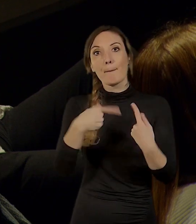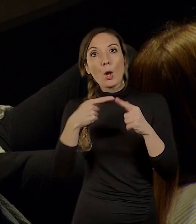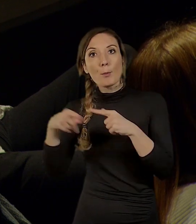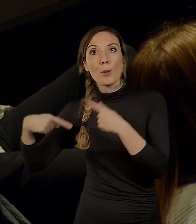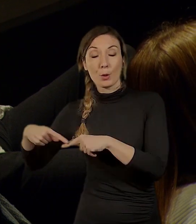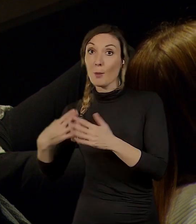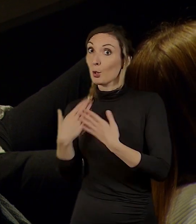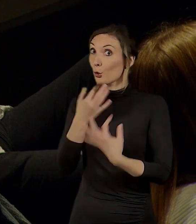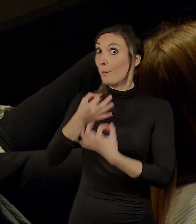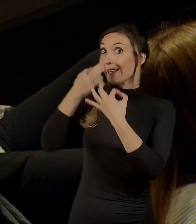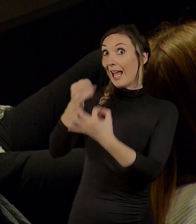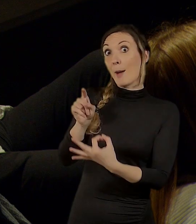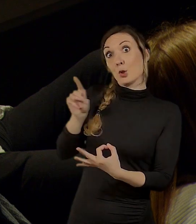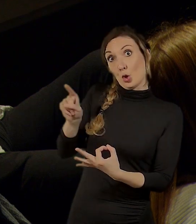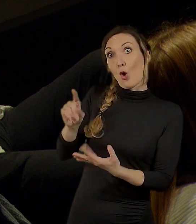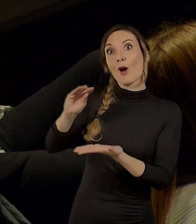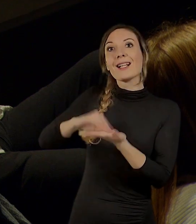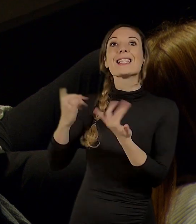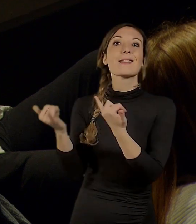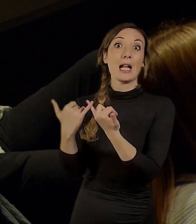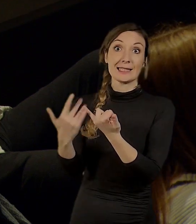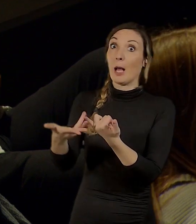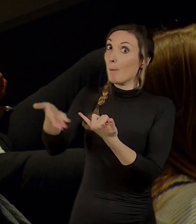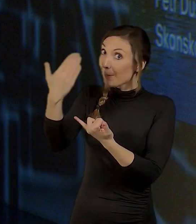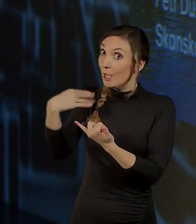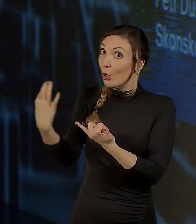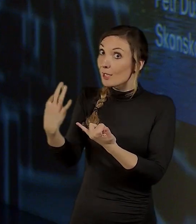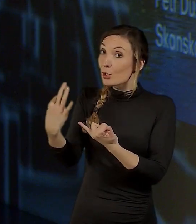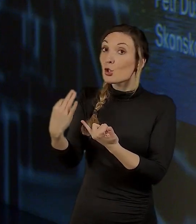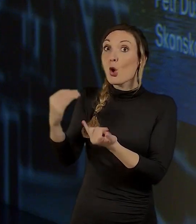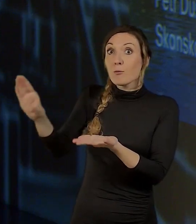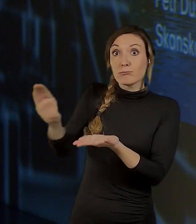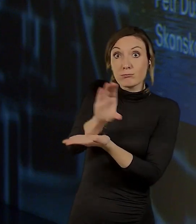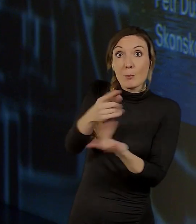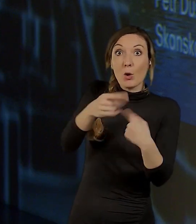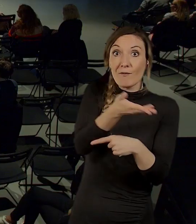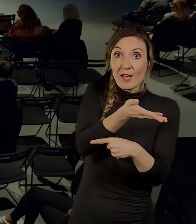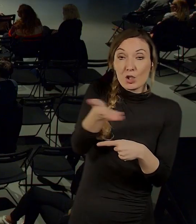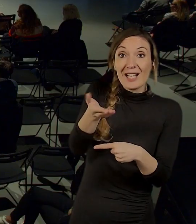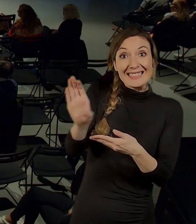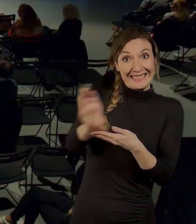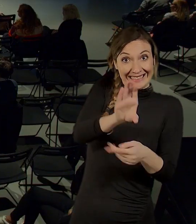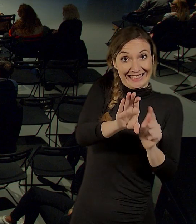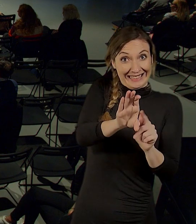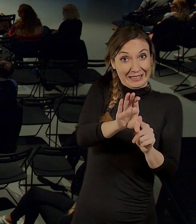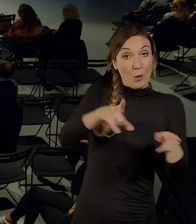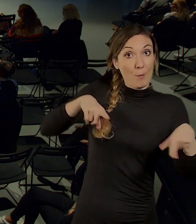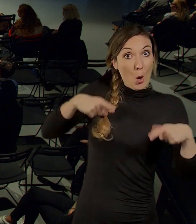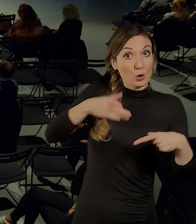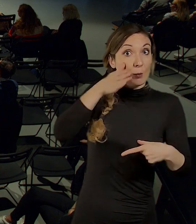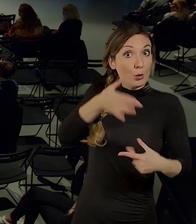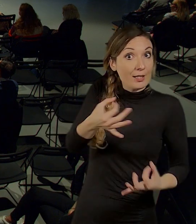The contribution methodology that you mention came into force recently. We have been the owners